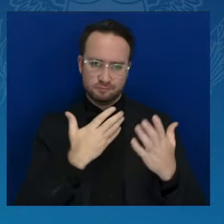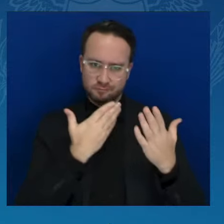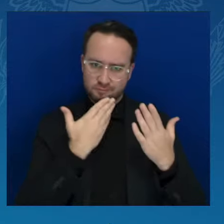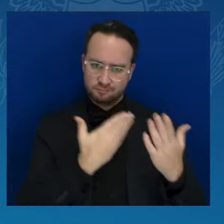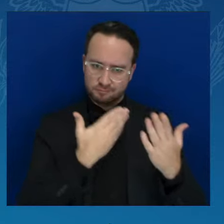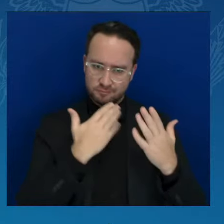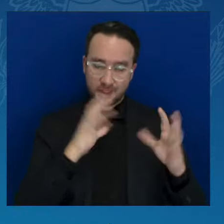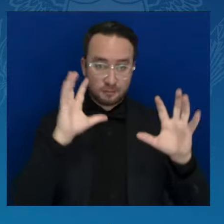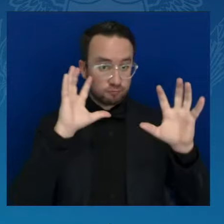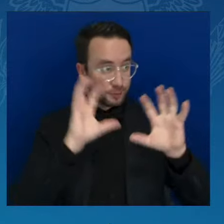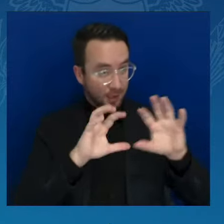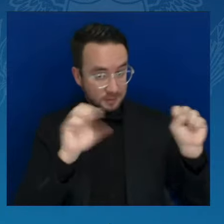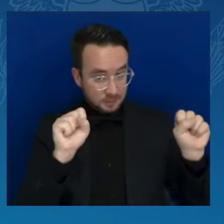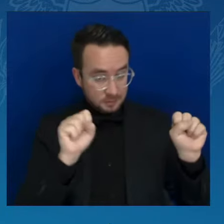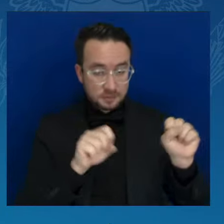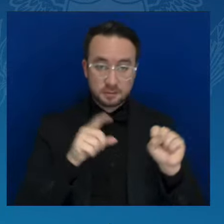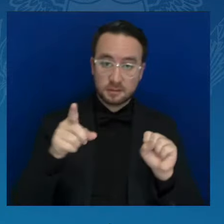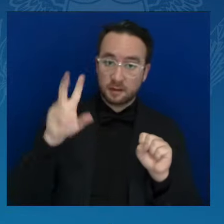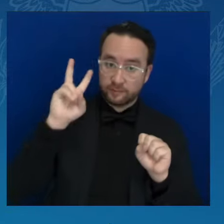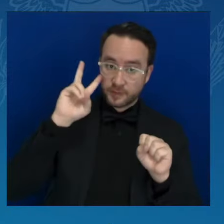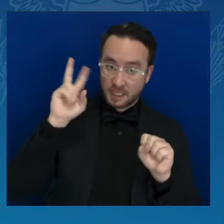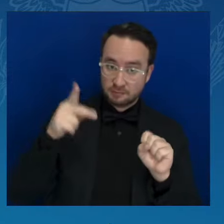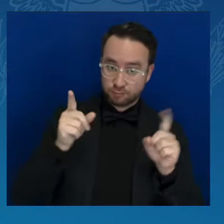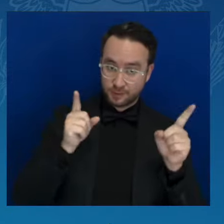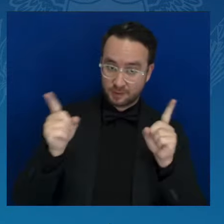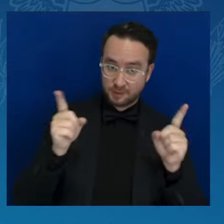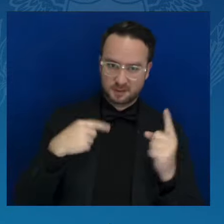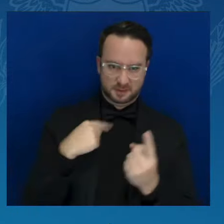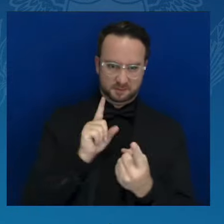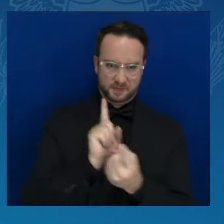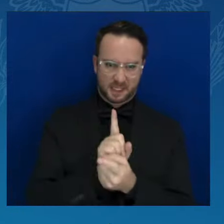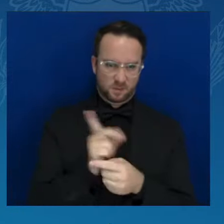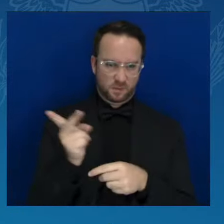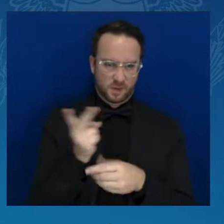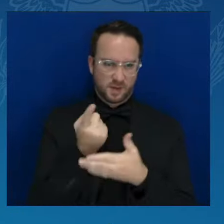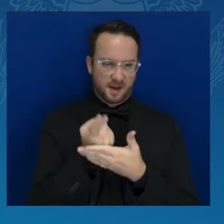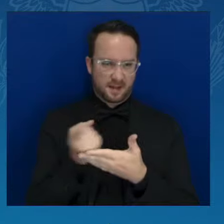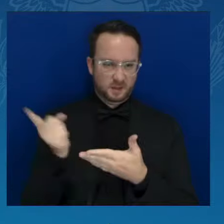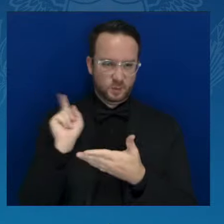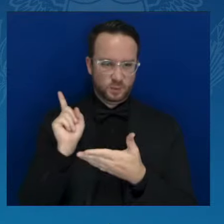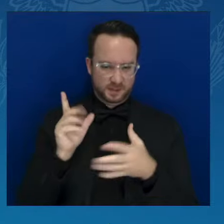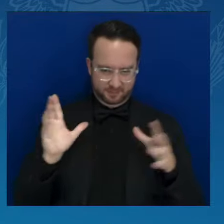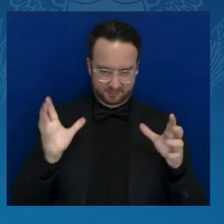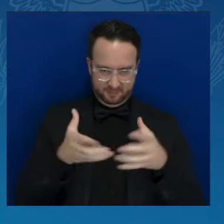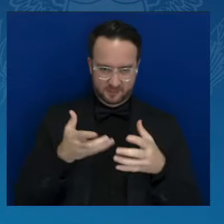along with my crew and our families, for their support of NASA's goals and missions.